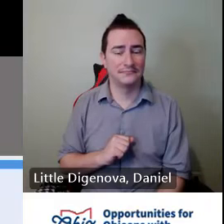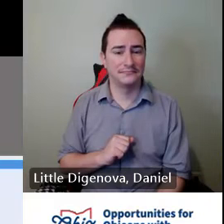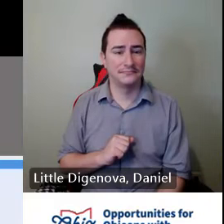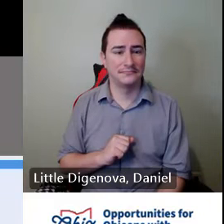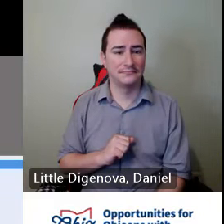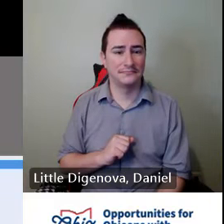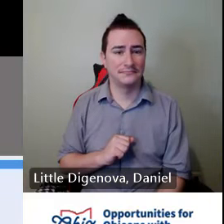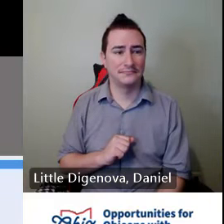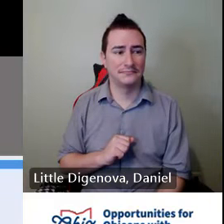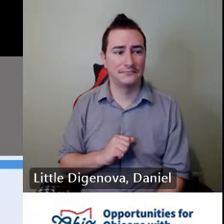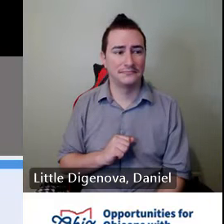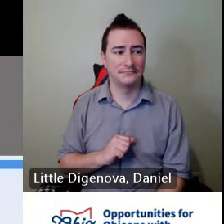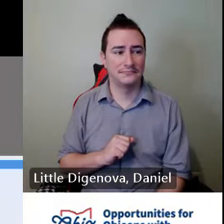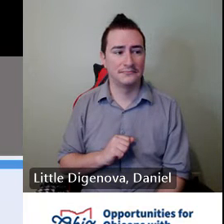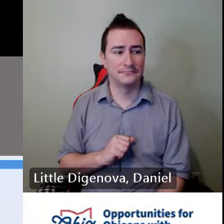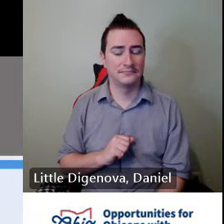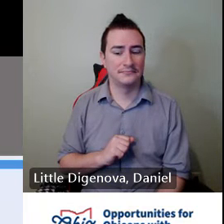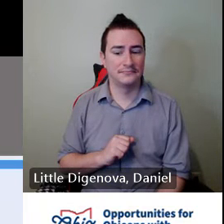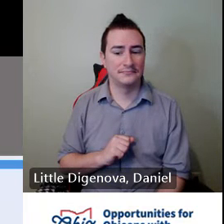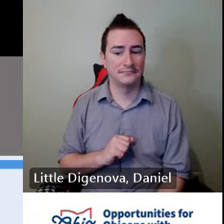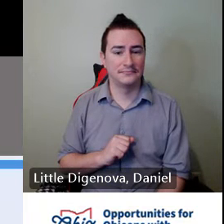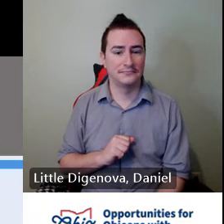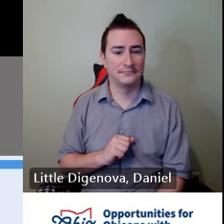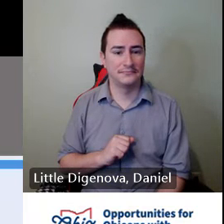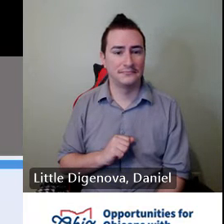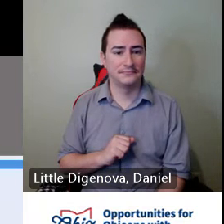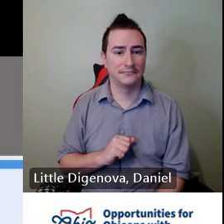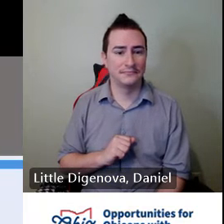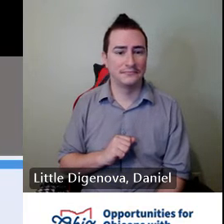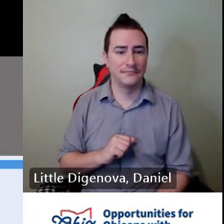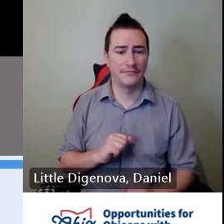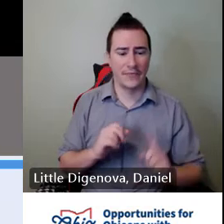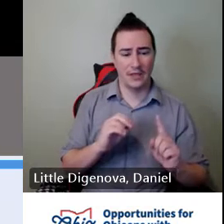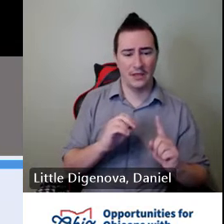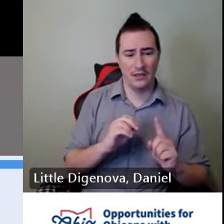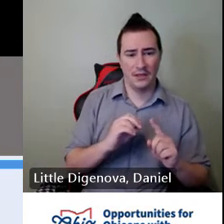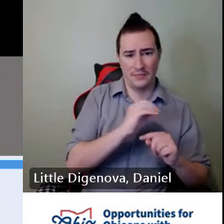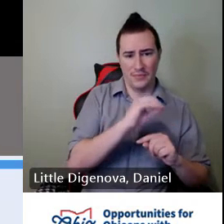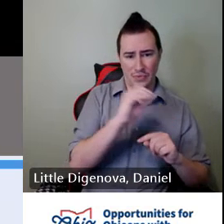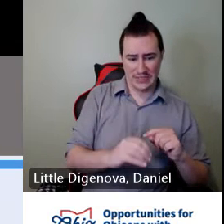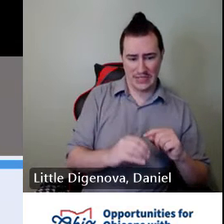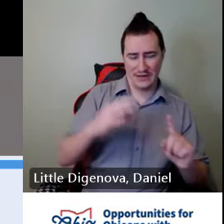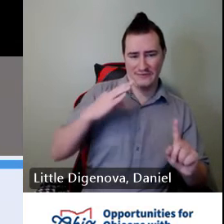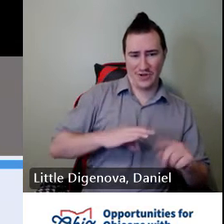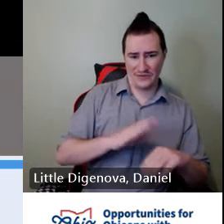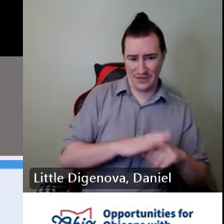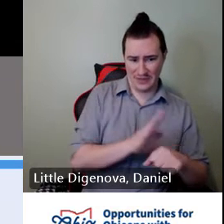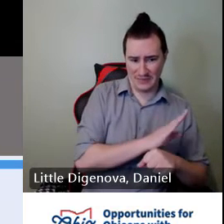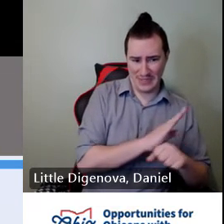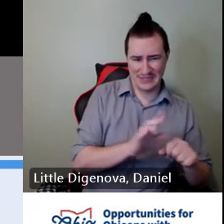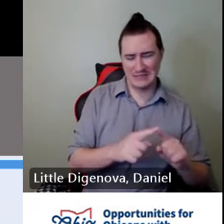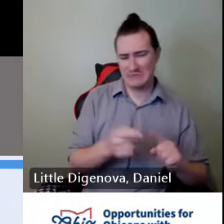Percent of profit on the business, but minimal. Okay, we're gonna reveal the answer. Thank you for your participation.